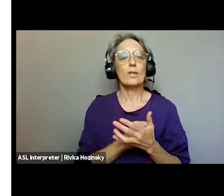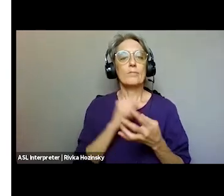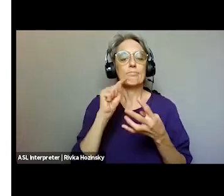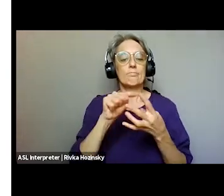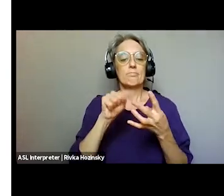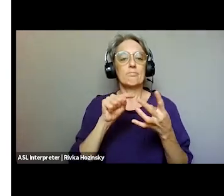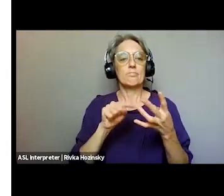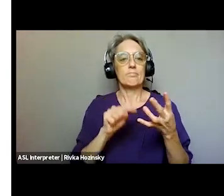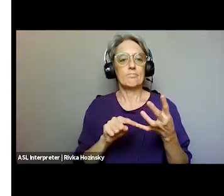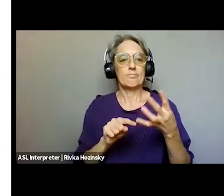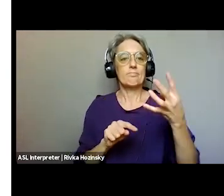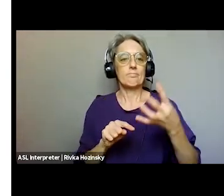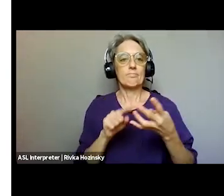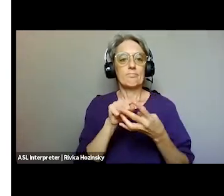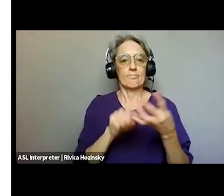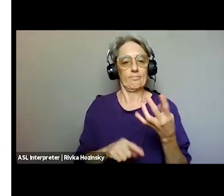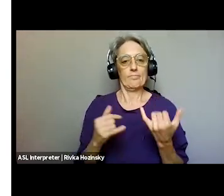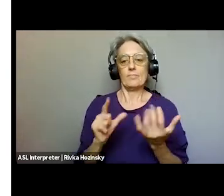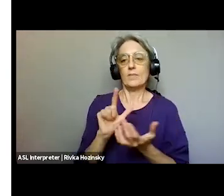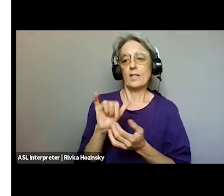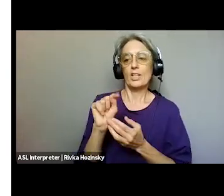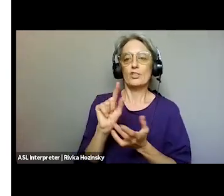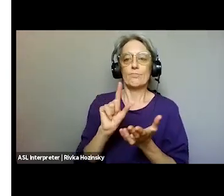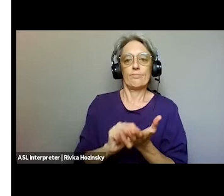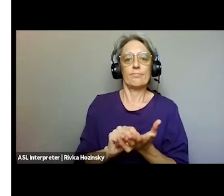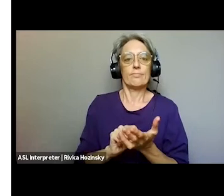talk to you about existing literature on routine postpartum health care access and people with